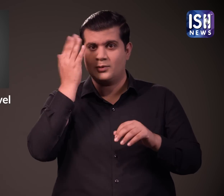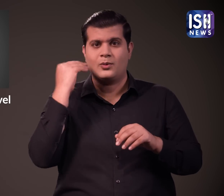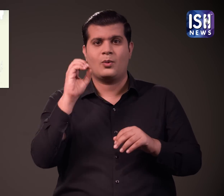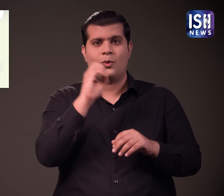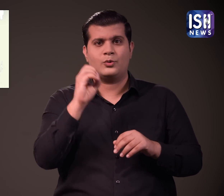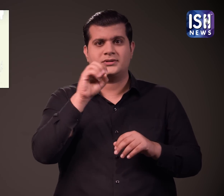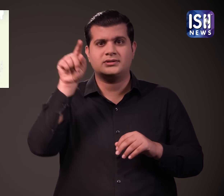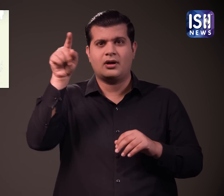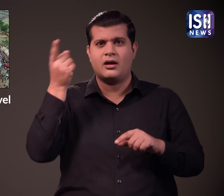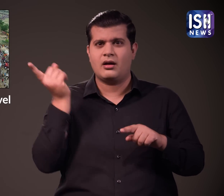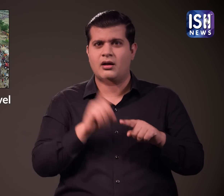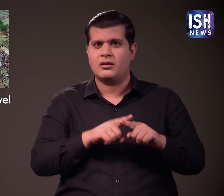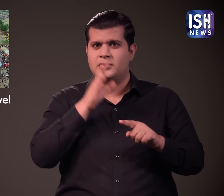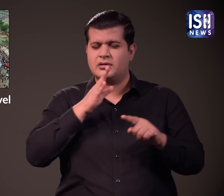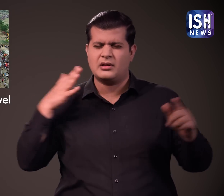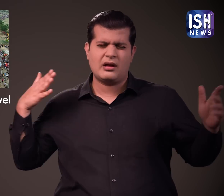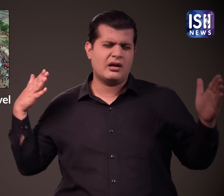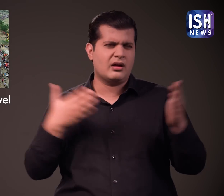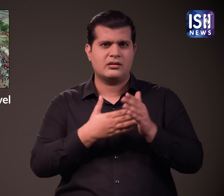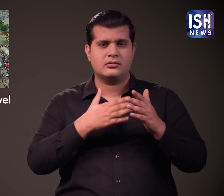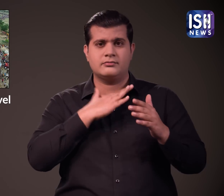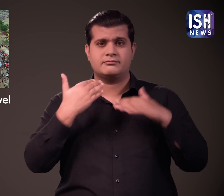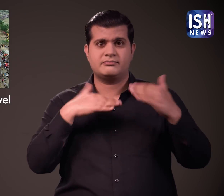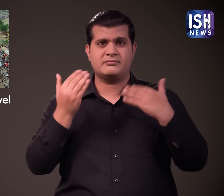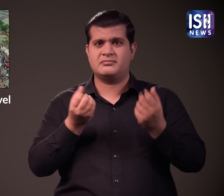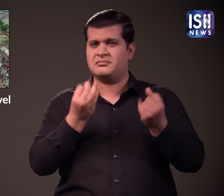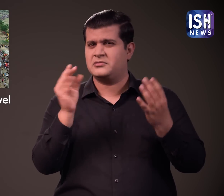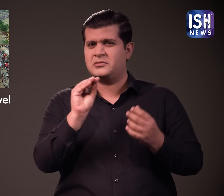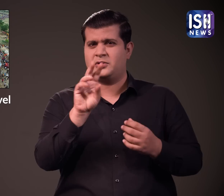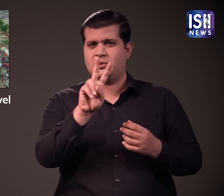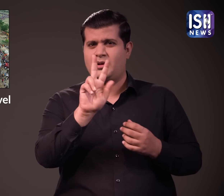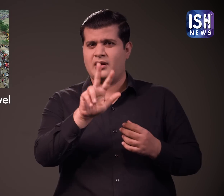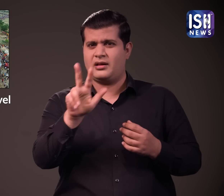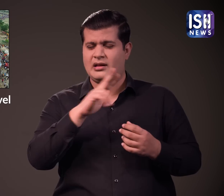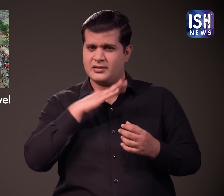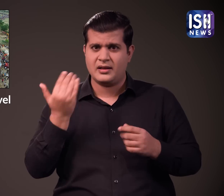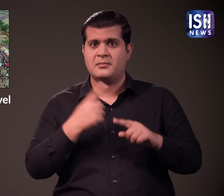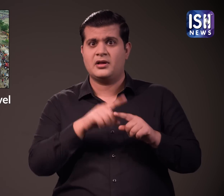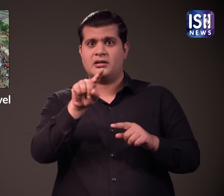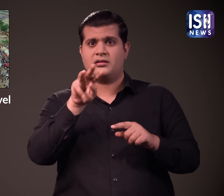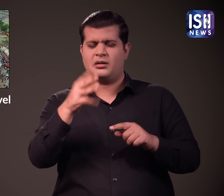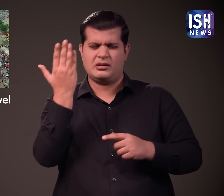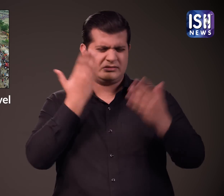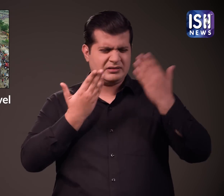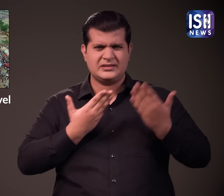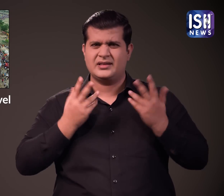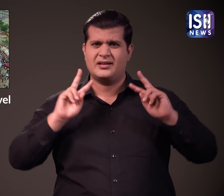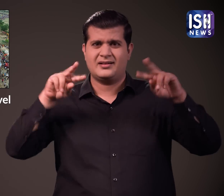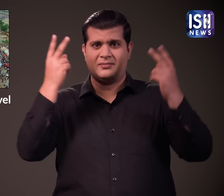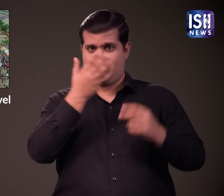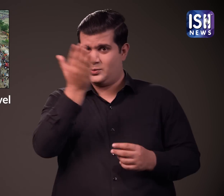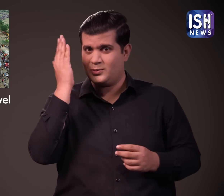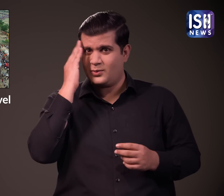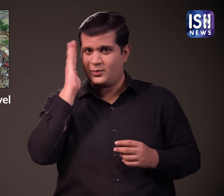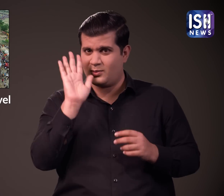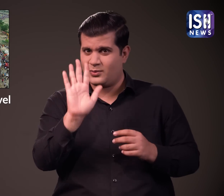Remember, Odisha's train accident where 288 people died and over a thousand were injured. You all know the incident.